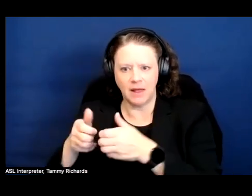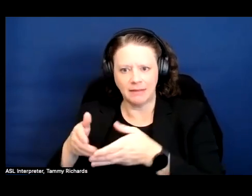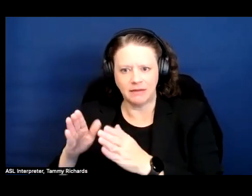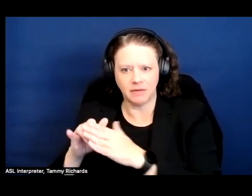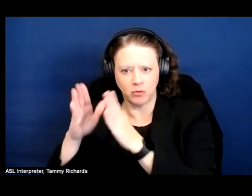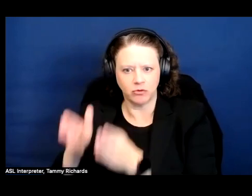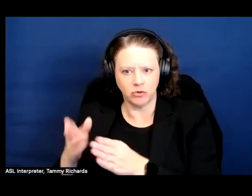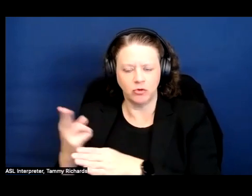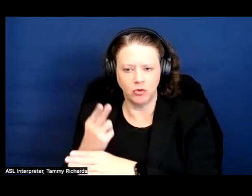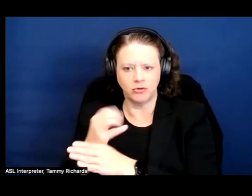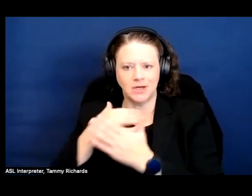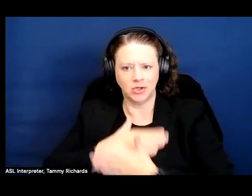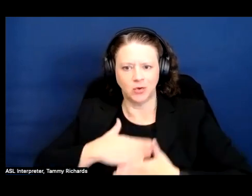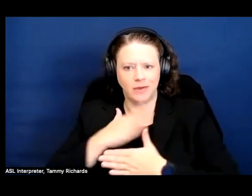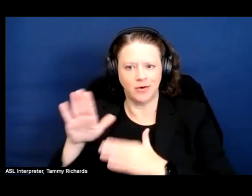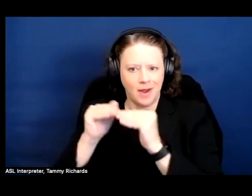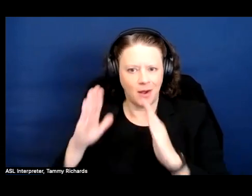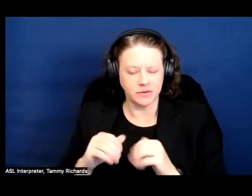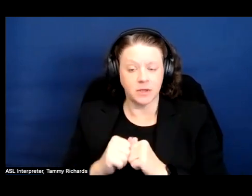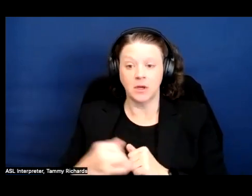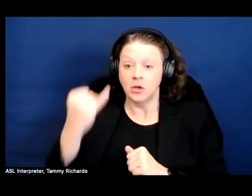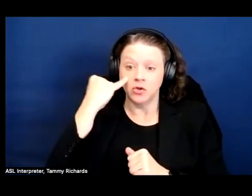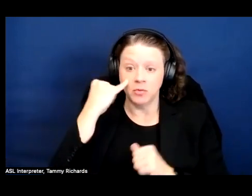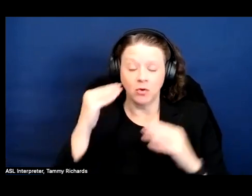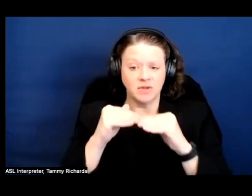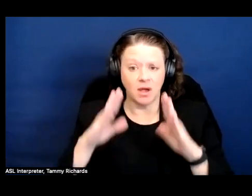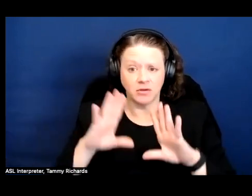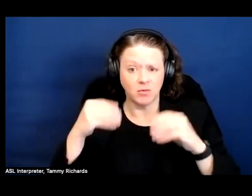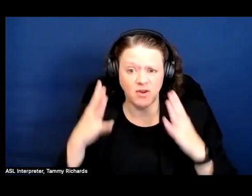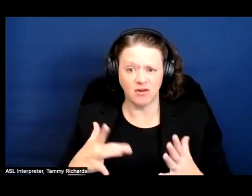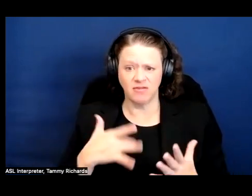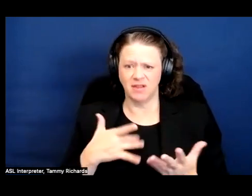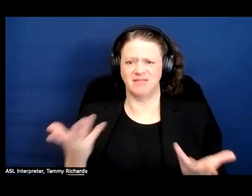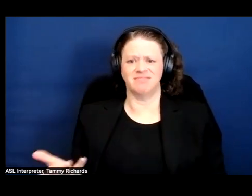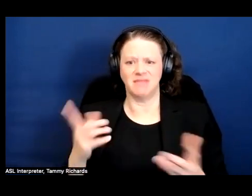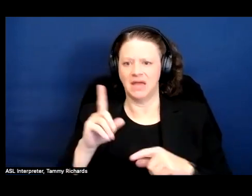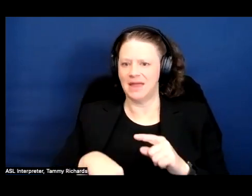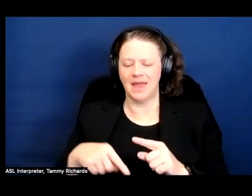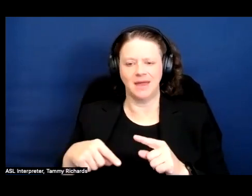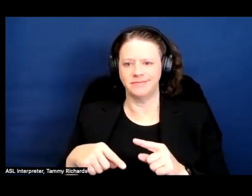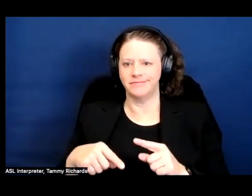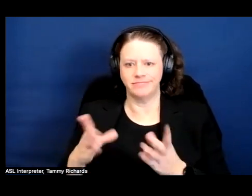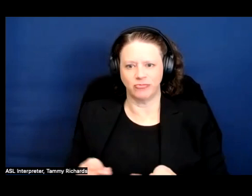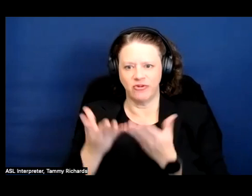"or to a representative of a tenant." And that was the old definition. And now with the expanded definition,